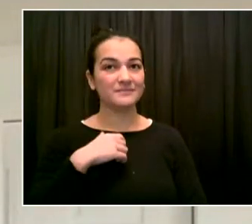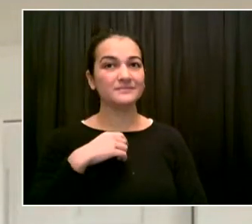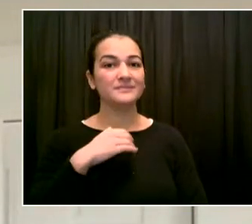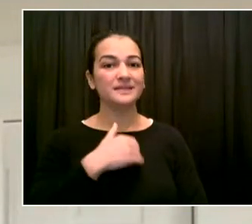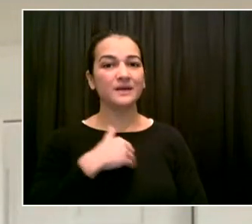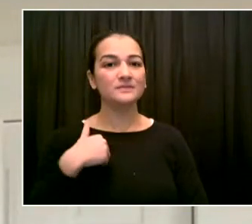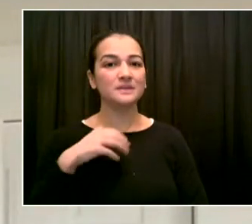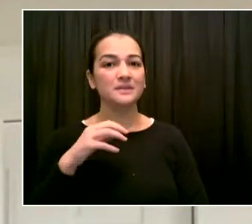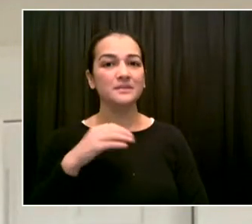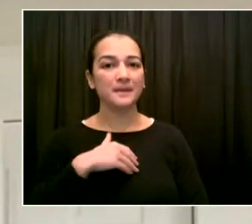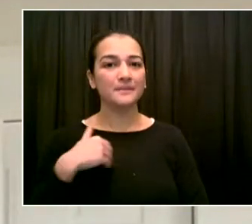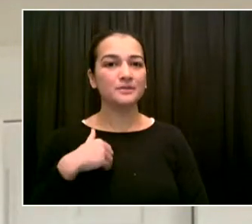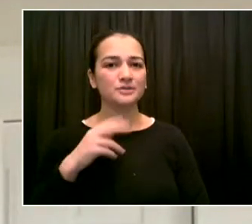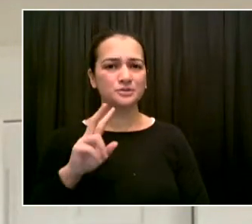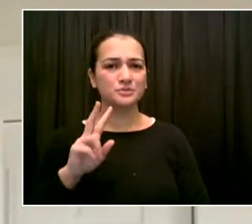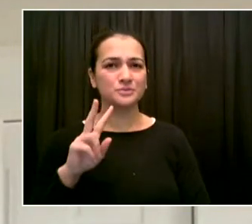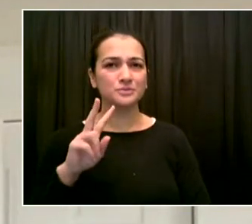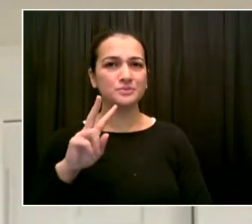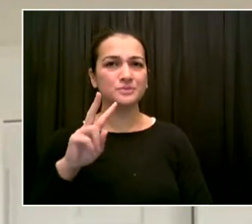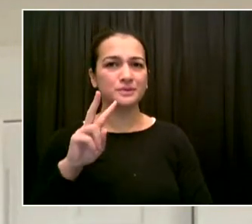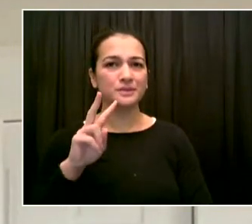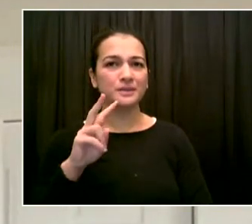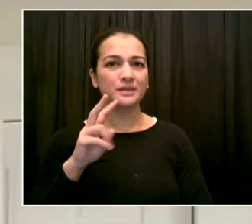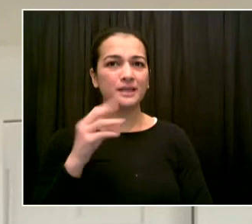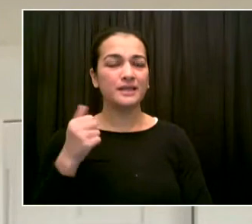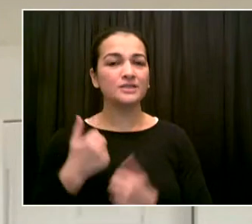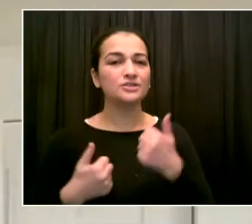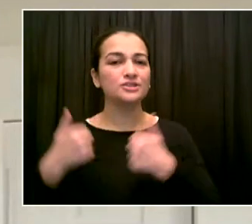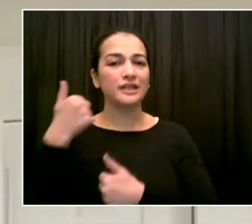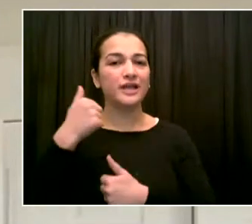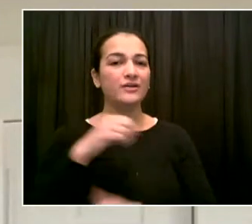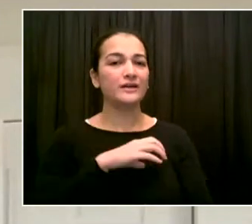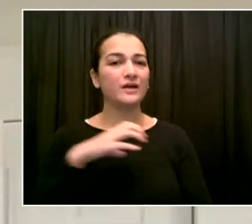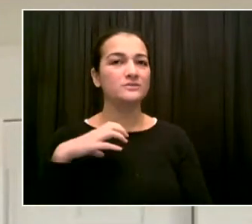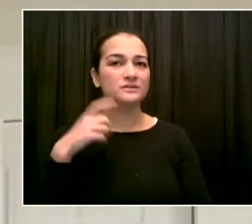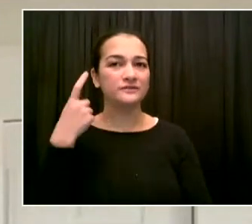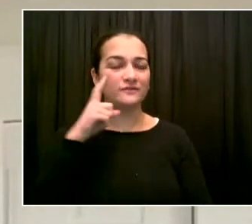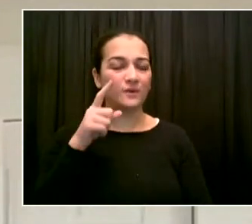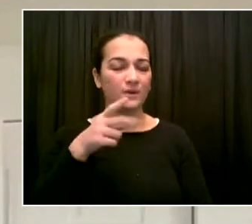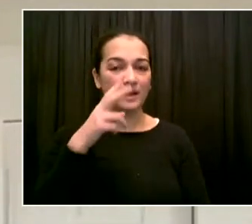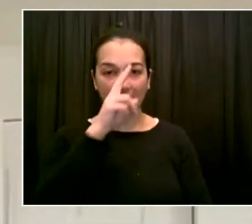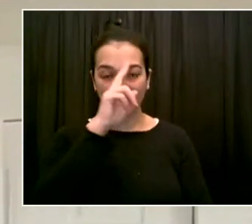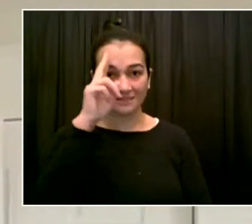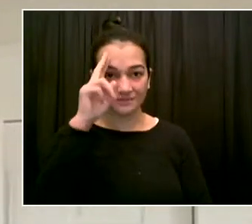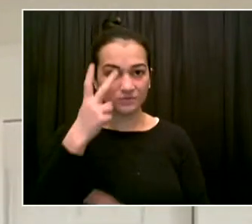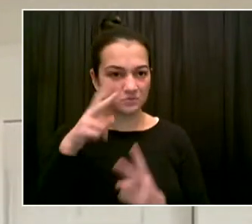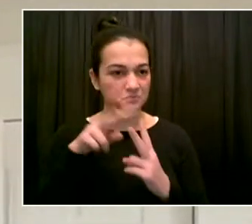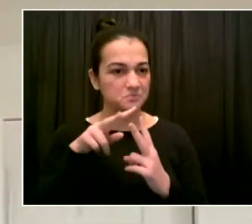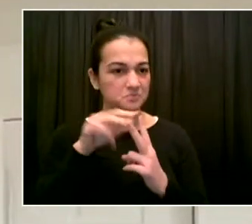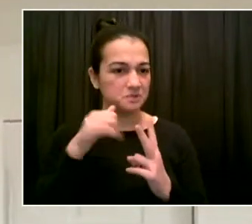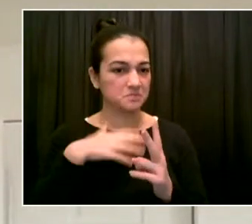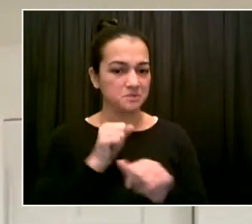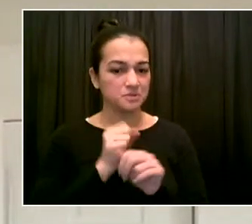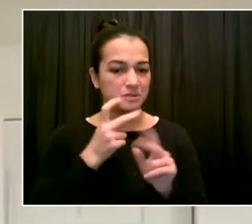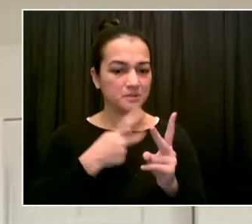HELLO, EVERYONE. FOR THOSE OF YOU THAT DON'T KNOW ME I'M THE COUNCILMEMBER REPRESENTING THE EAST SIDE OF MANHATTAN AND I